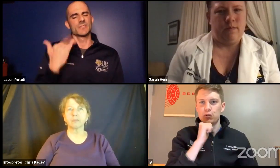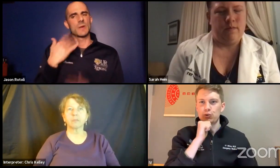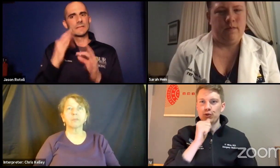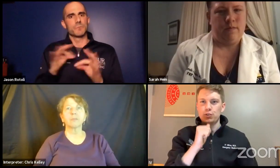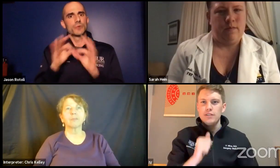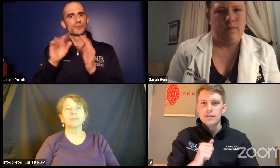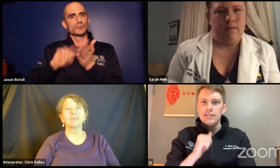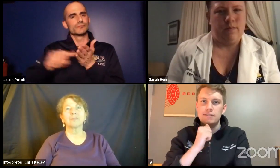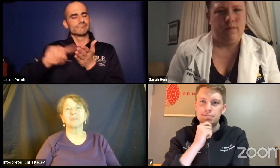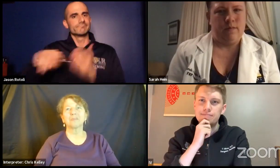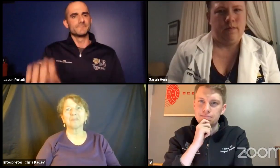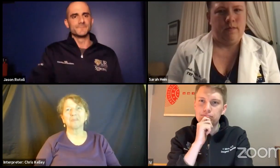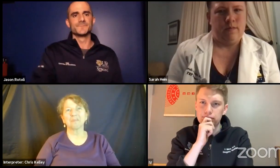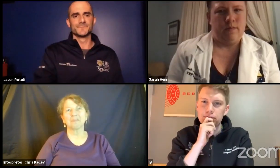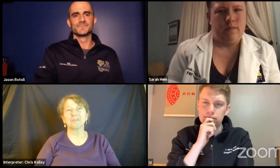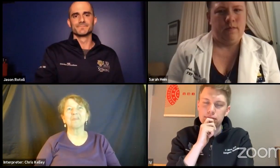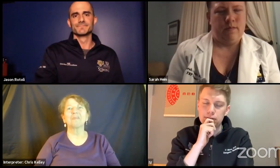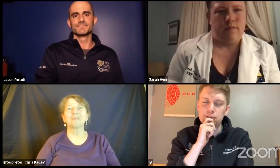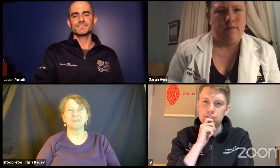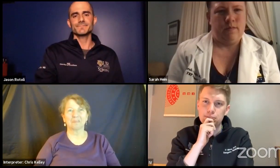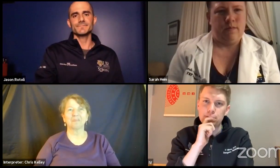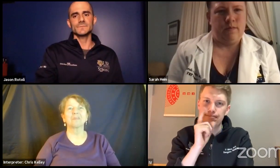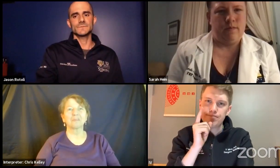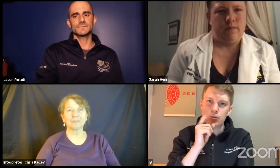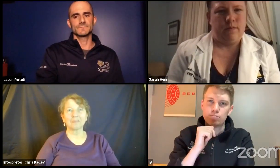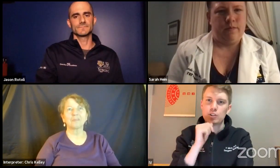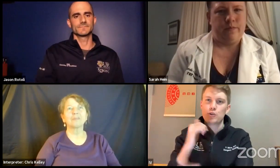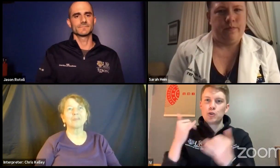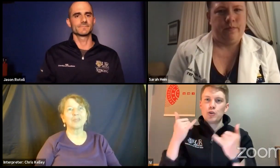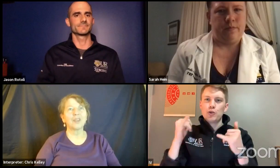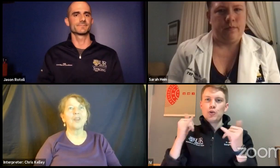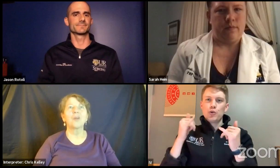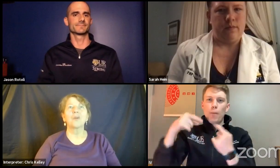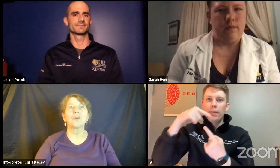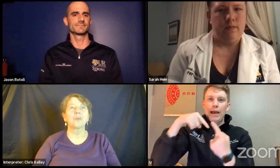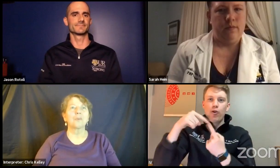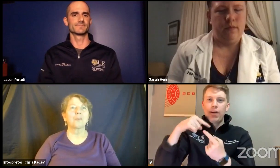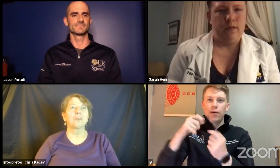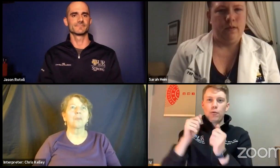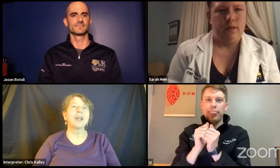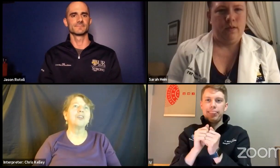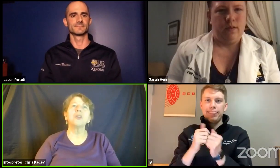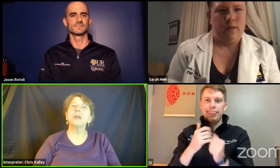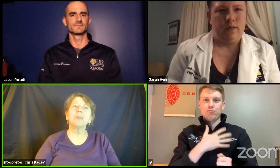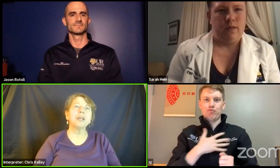And then of course I kept, in my mind, that women have different symptoms of heart attacks. And